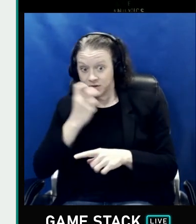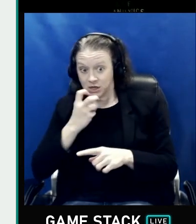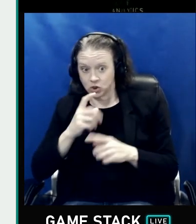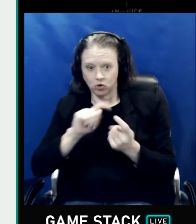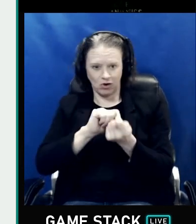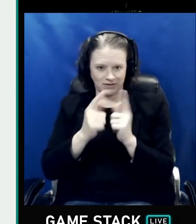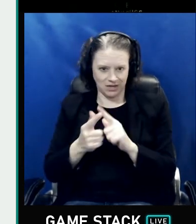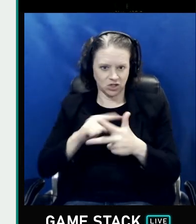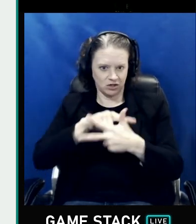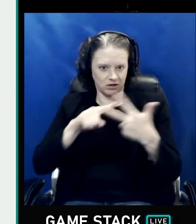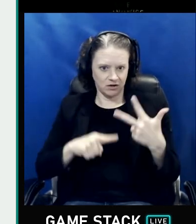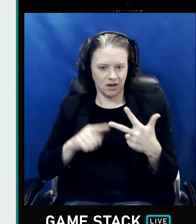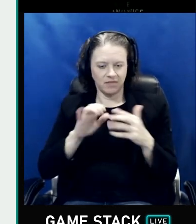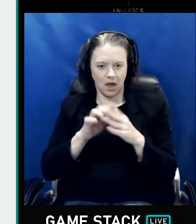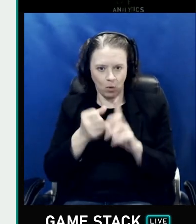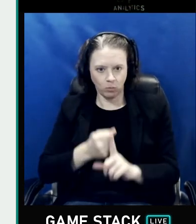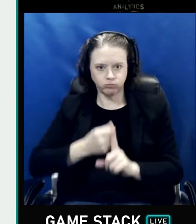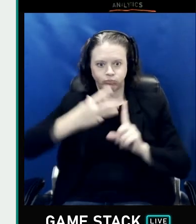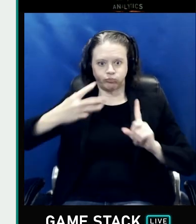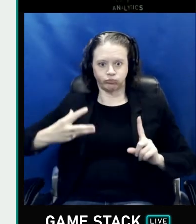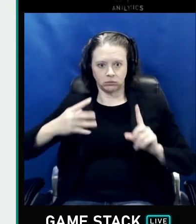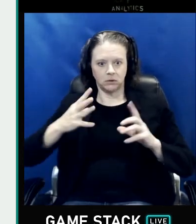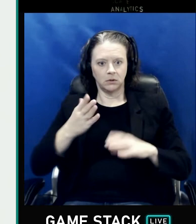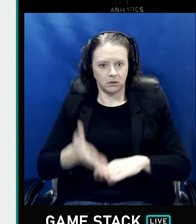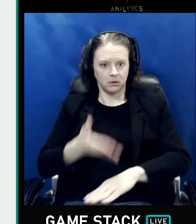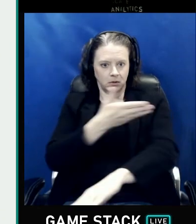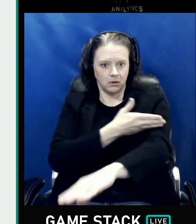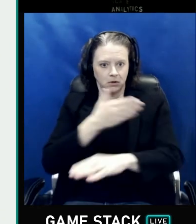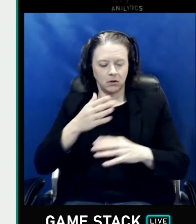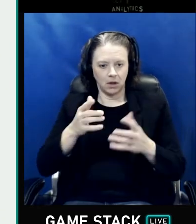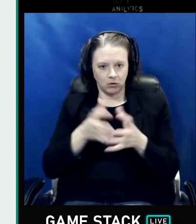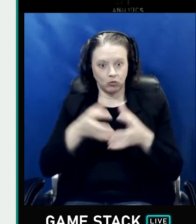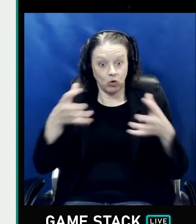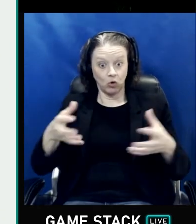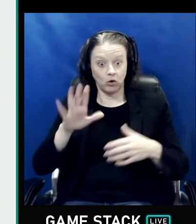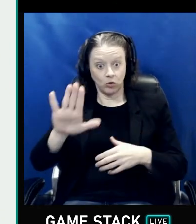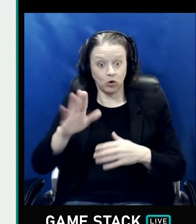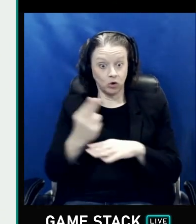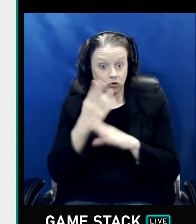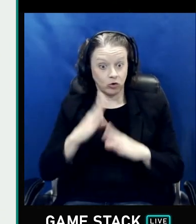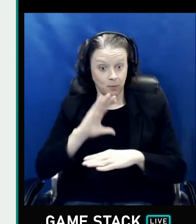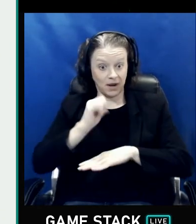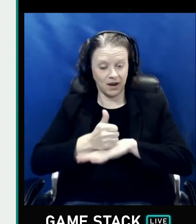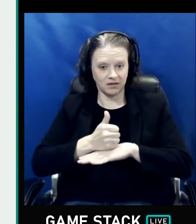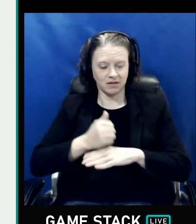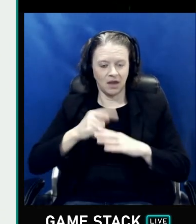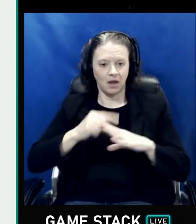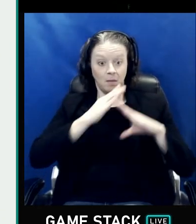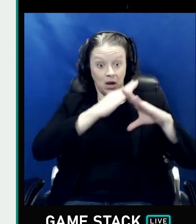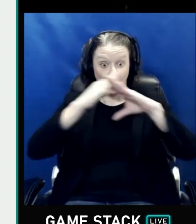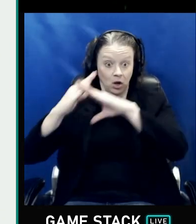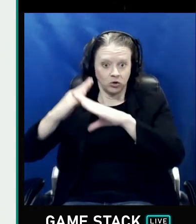user base and include more people into your games, lowering the hurdles for everybody to enjoy your game.